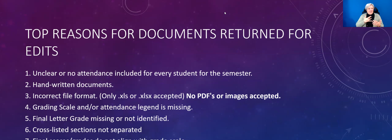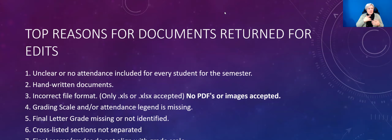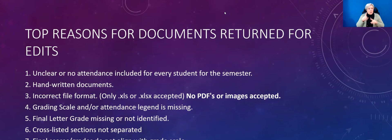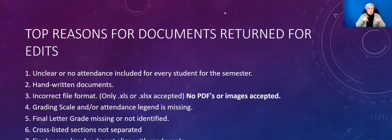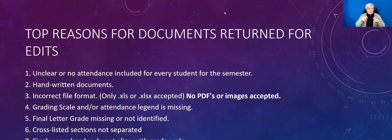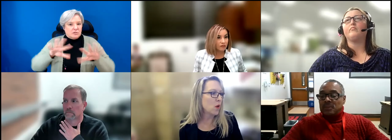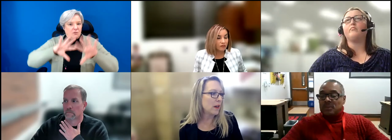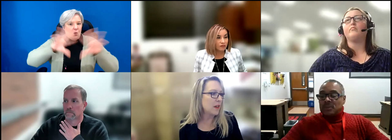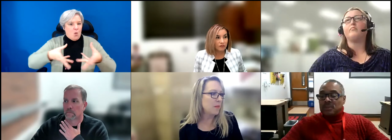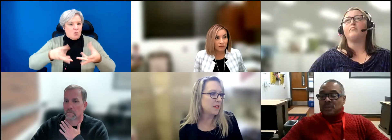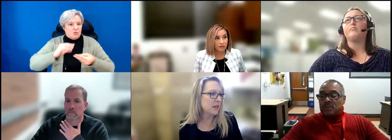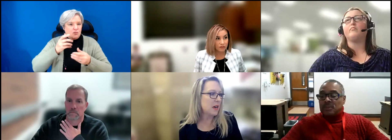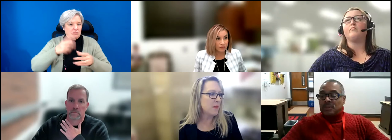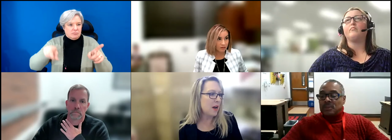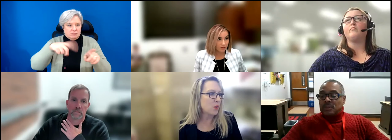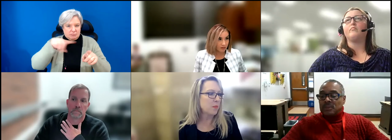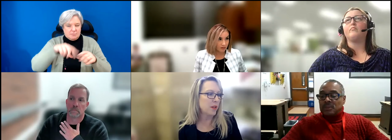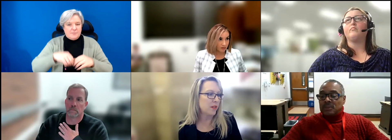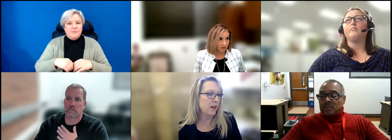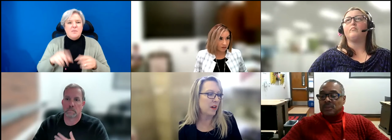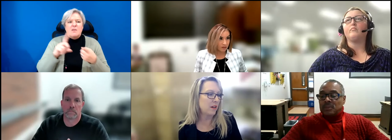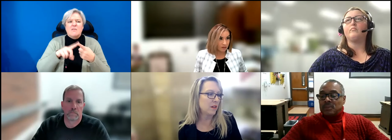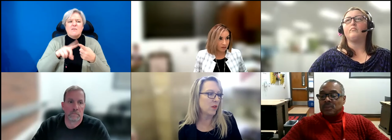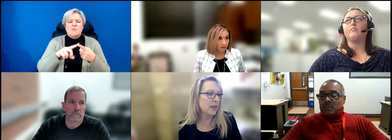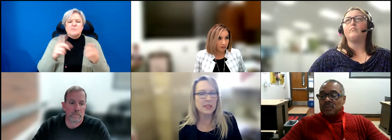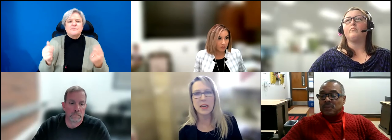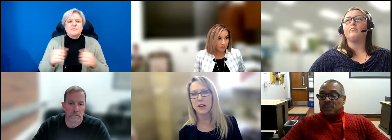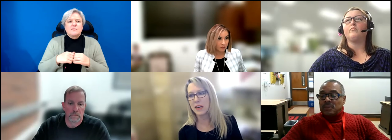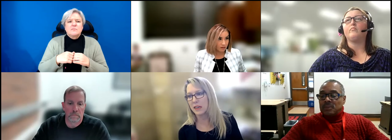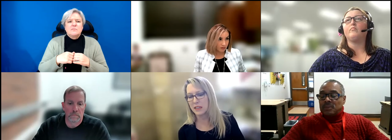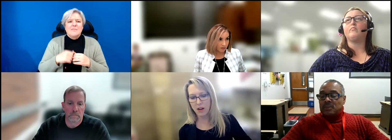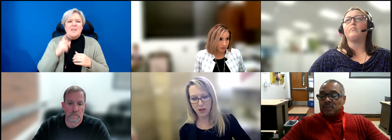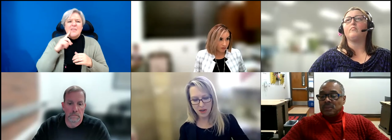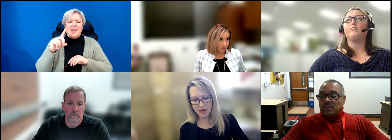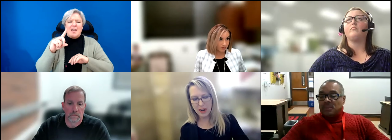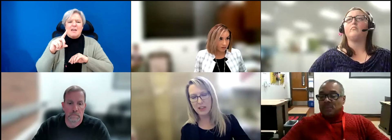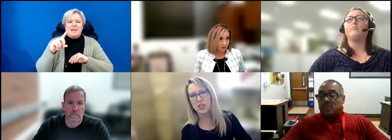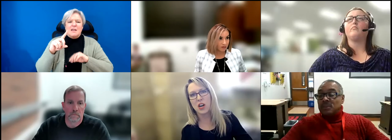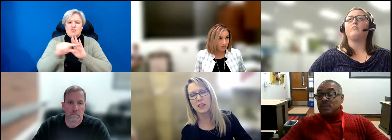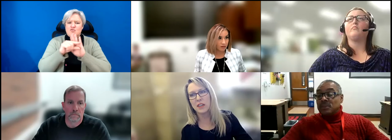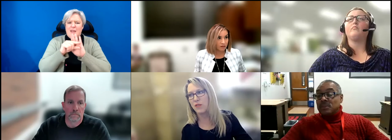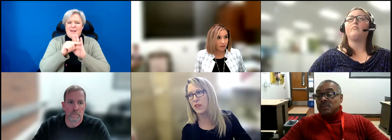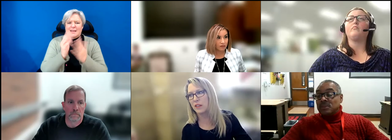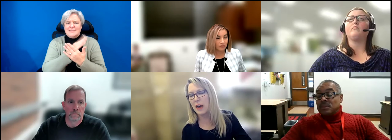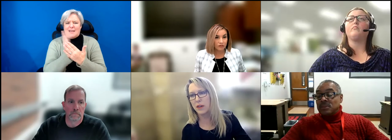So one of them is how do we put the grading scale in Excel? And actually, Jon, can you feel that one?